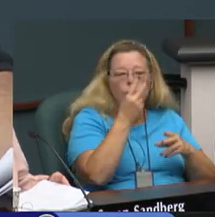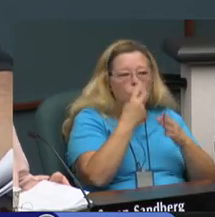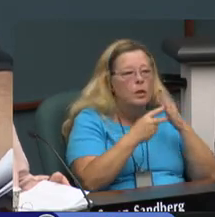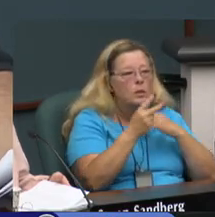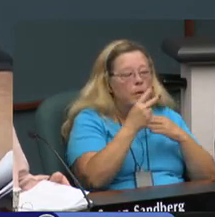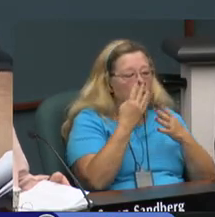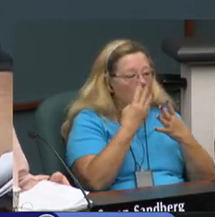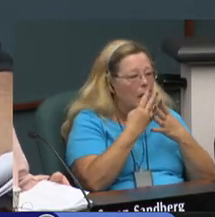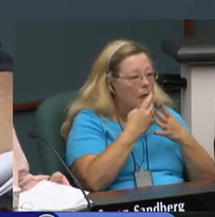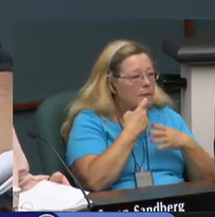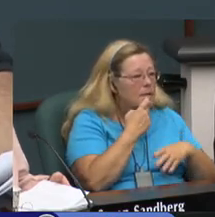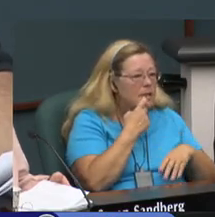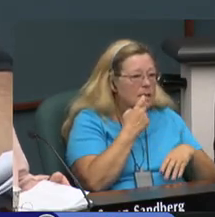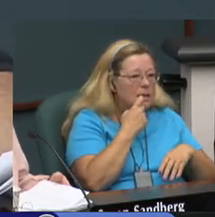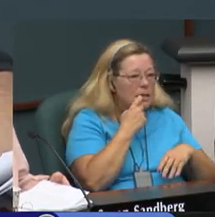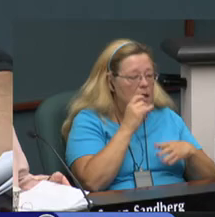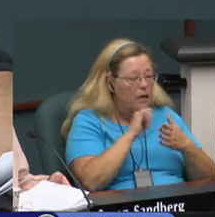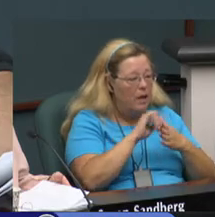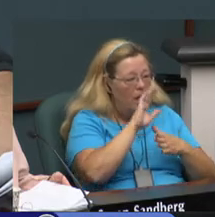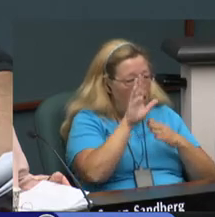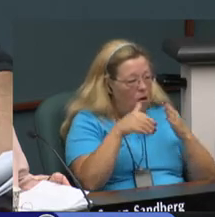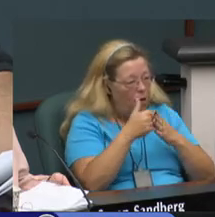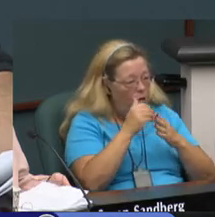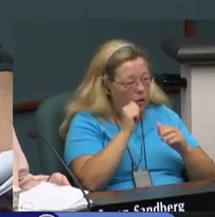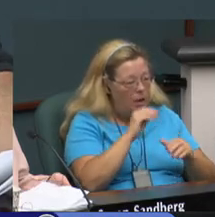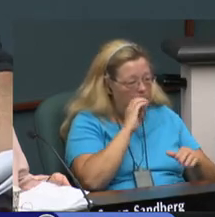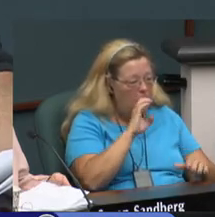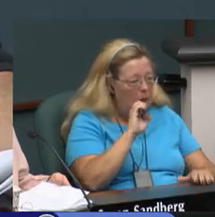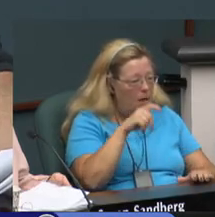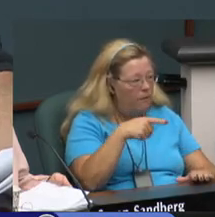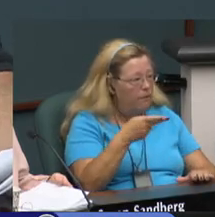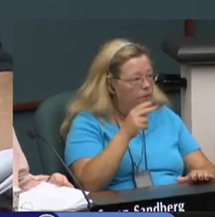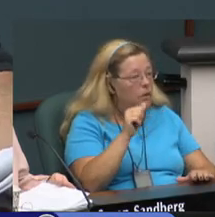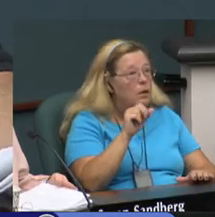that the entire structure could be efis or the entire structure could be